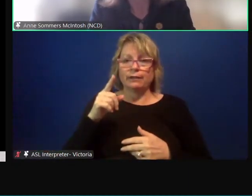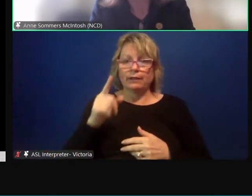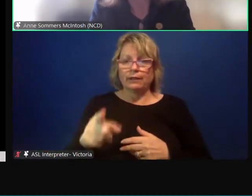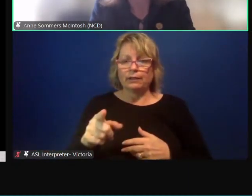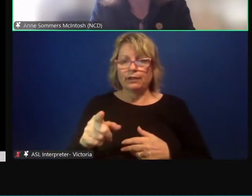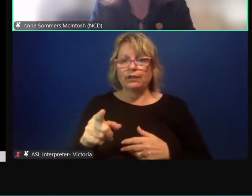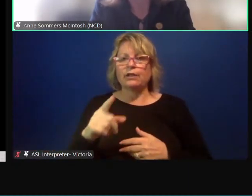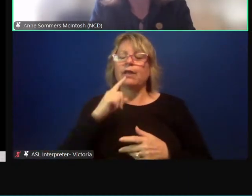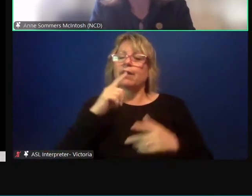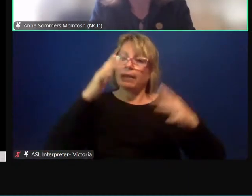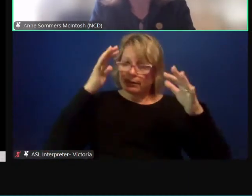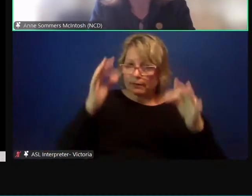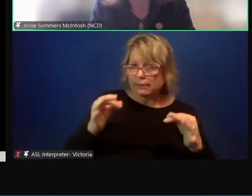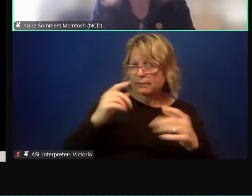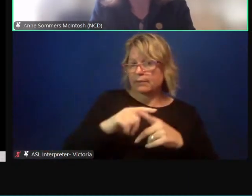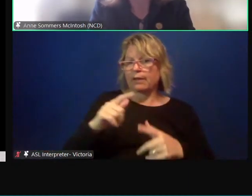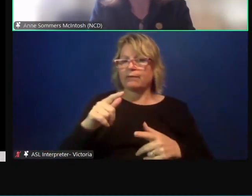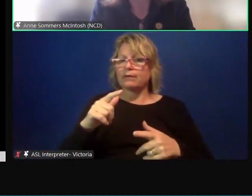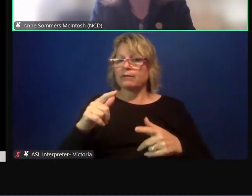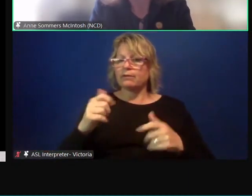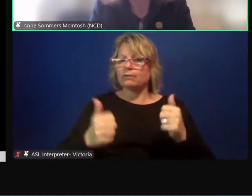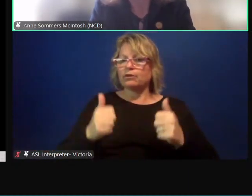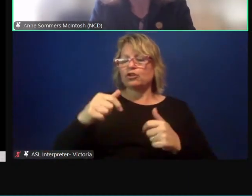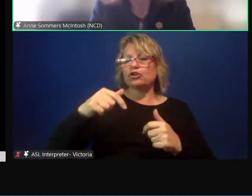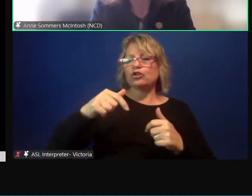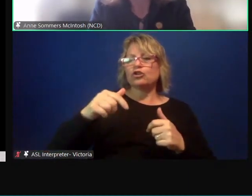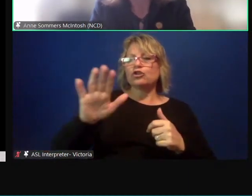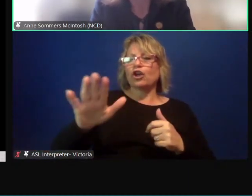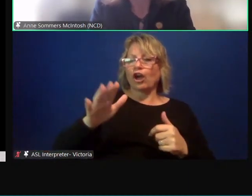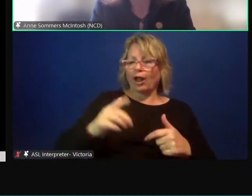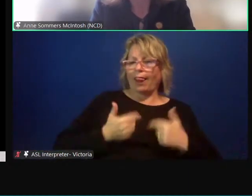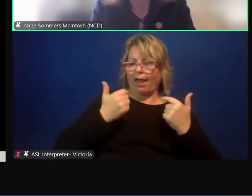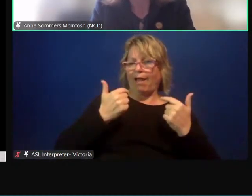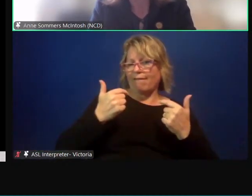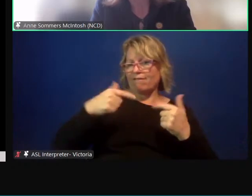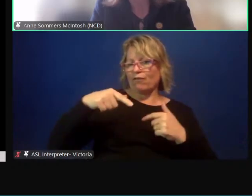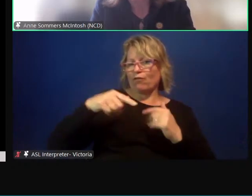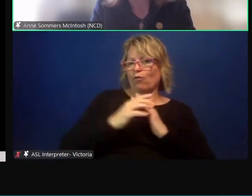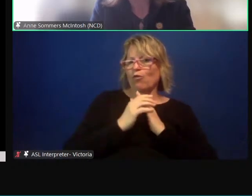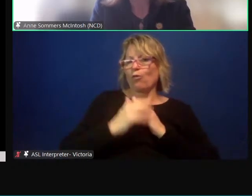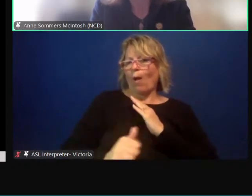decisions on normative quality of life judgments, or they excluded from treatment outright.